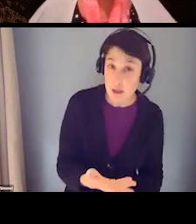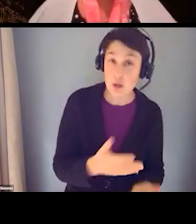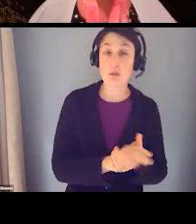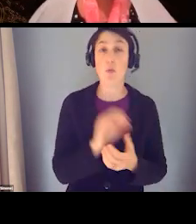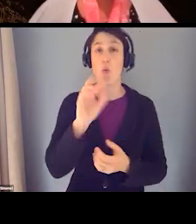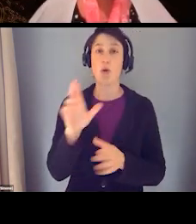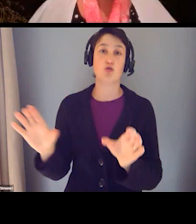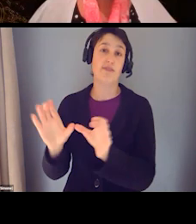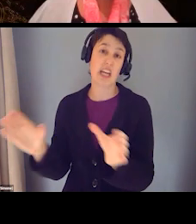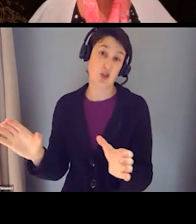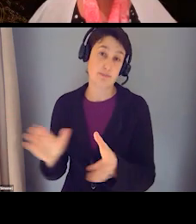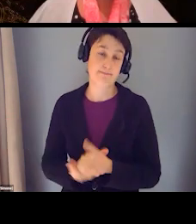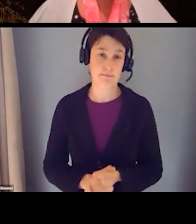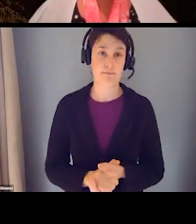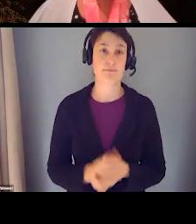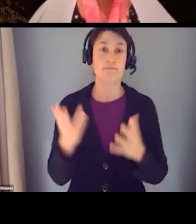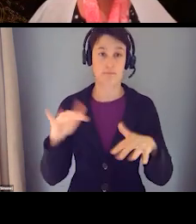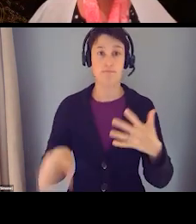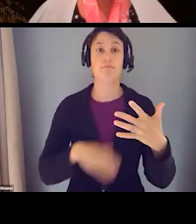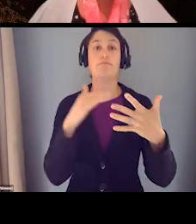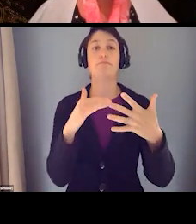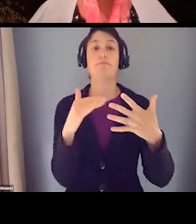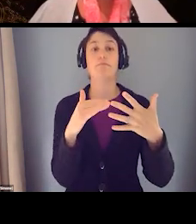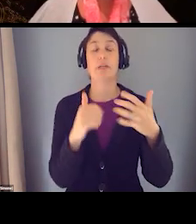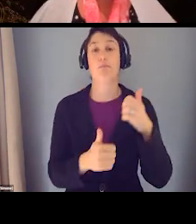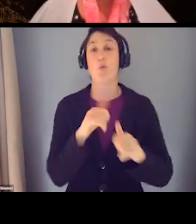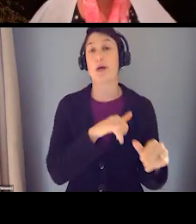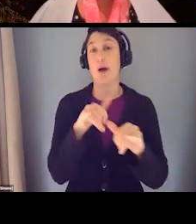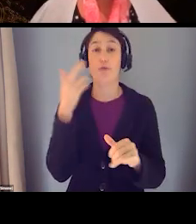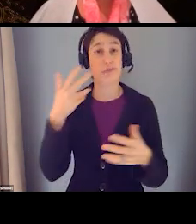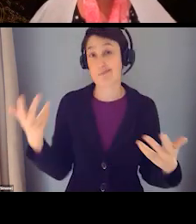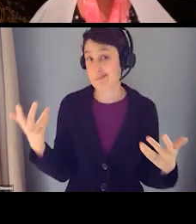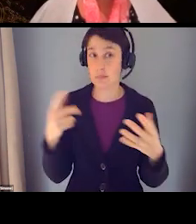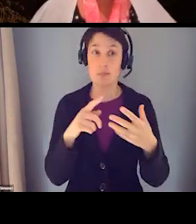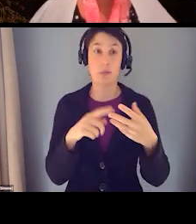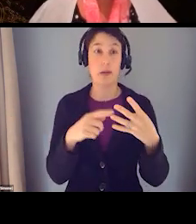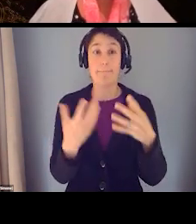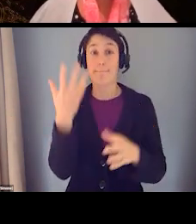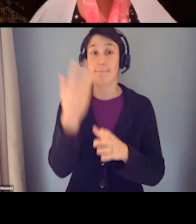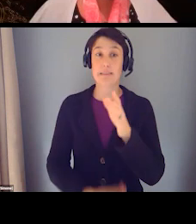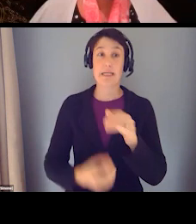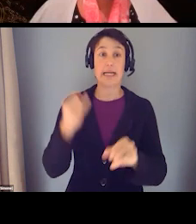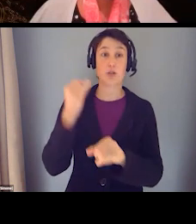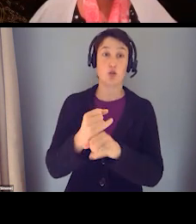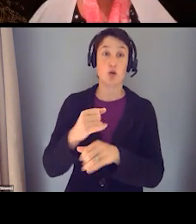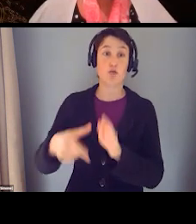The next most common reason is if you're missing an institutional review board or human service,